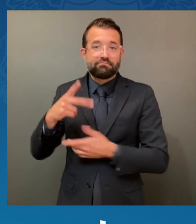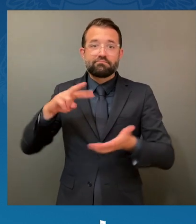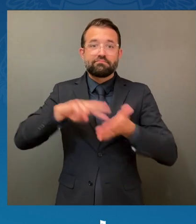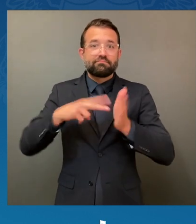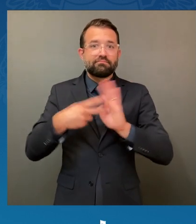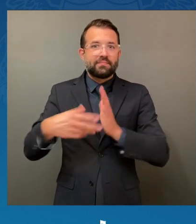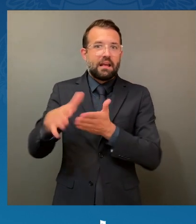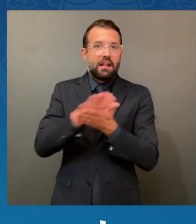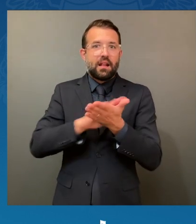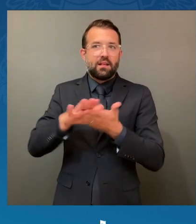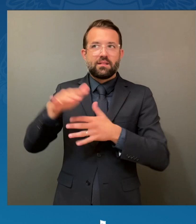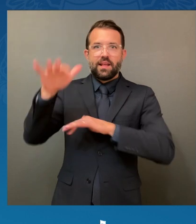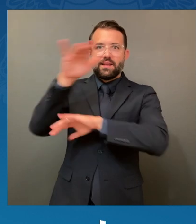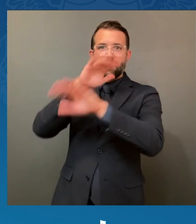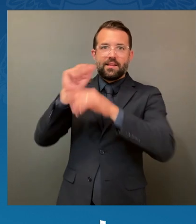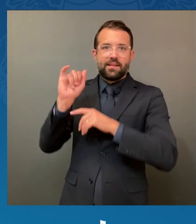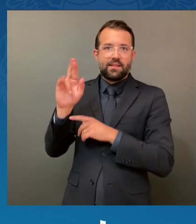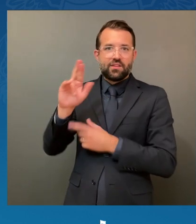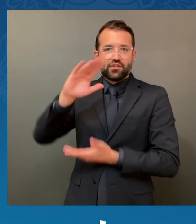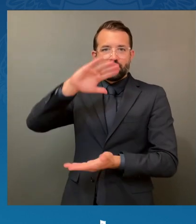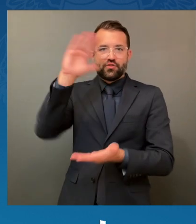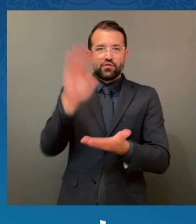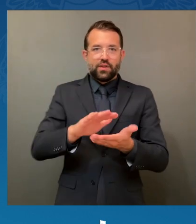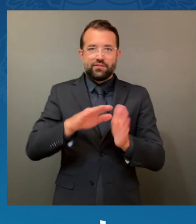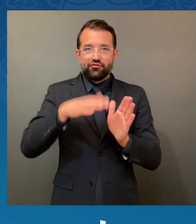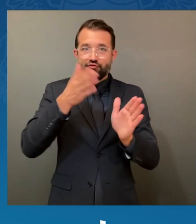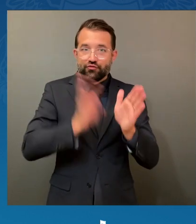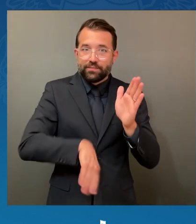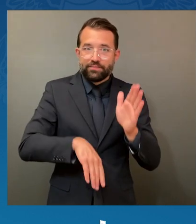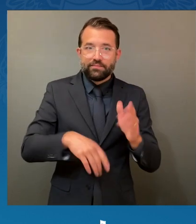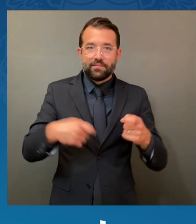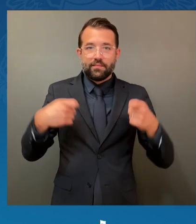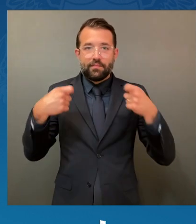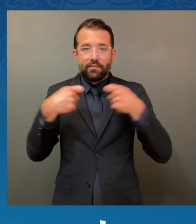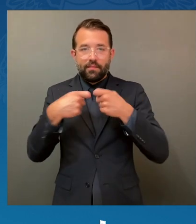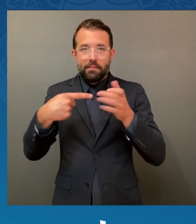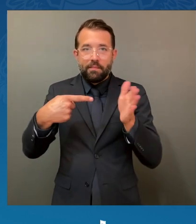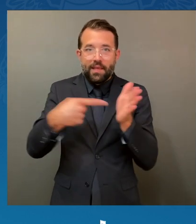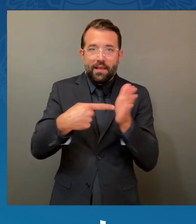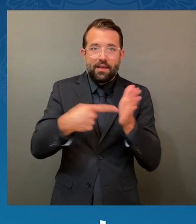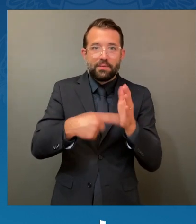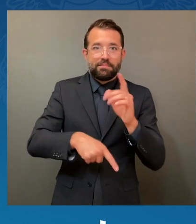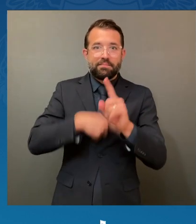And it lowers emissions for our nation. And we are not stopping there.